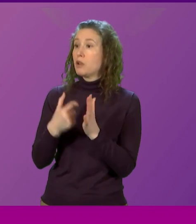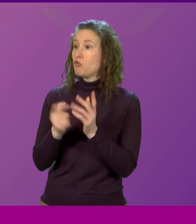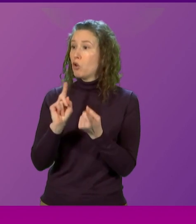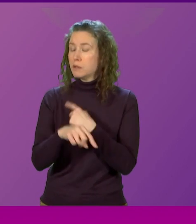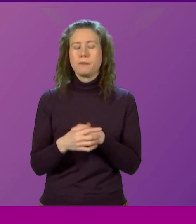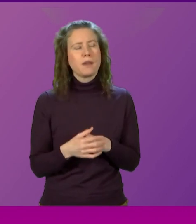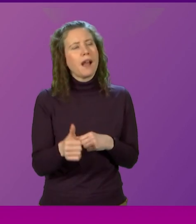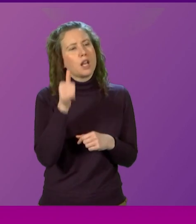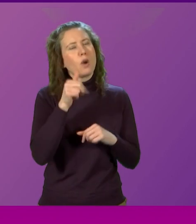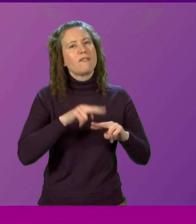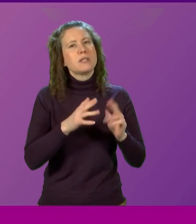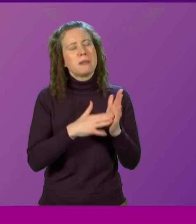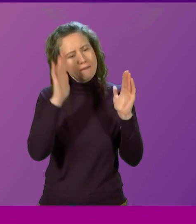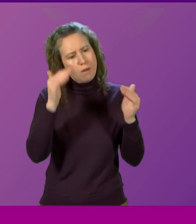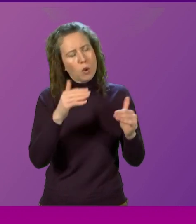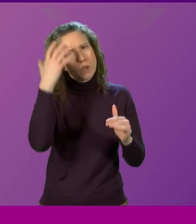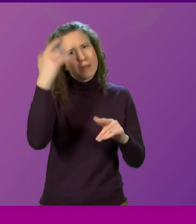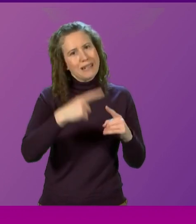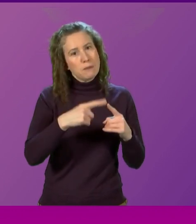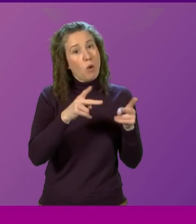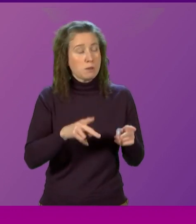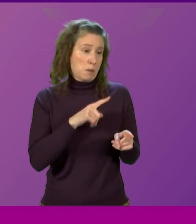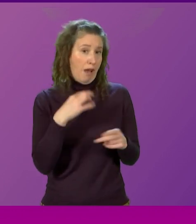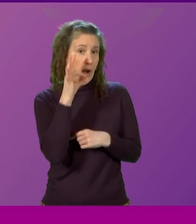The First Minister focused on the Queen Elizabeth hospital, which is what I asked about, but